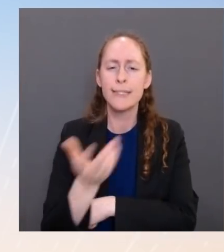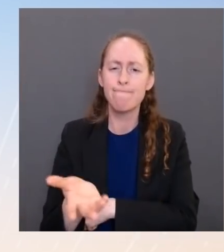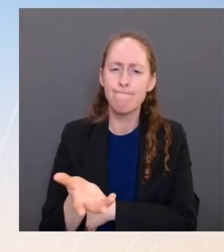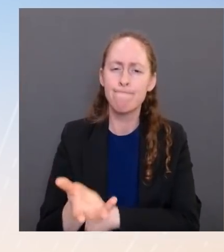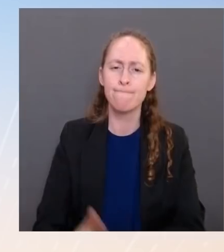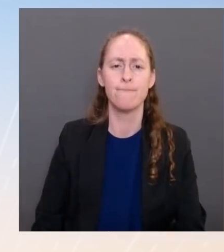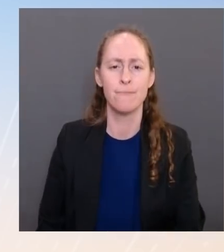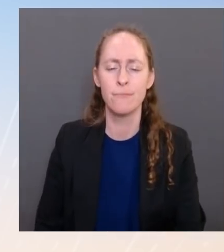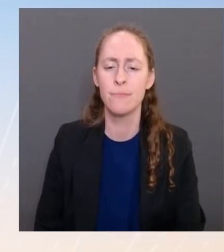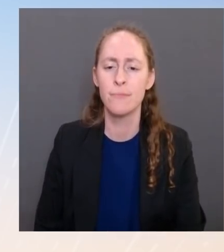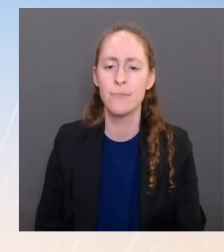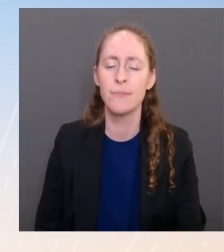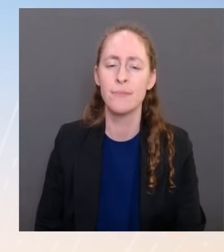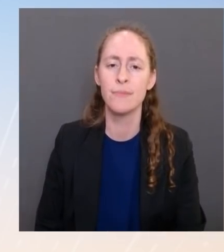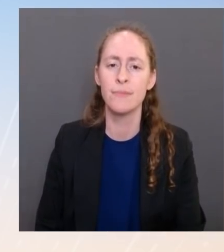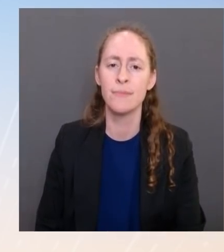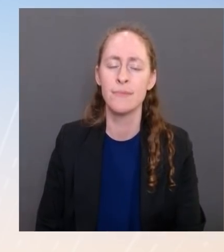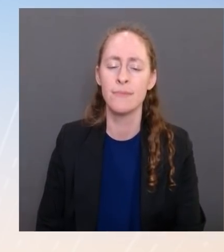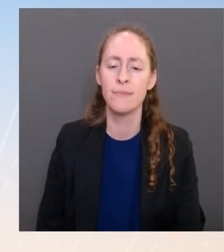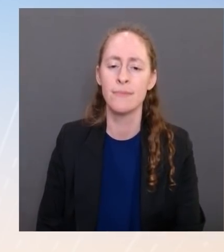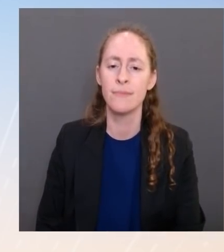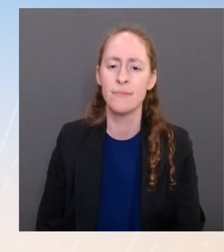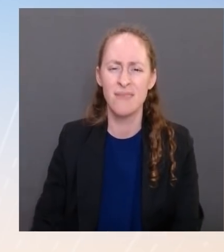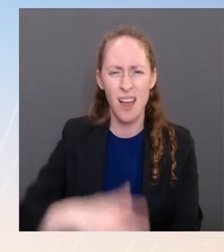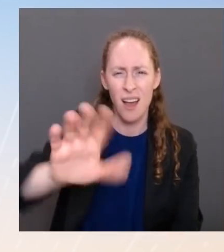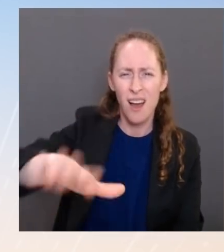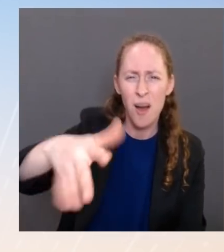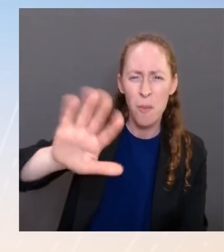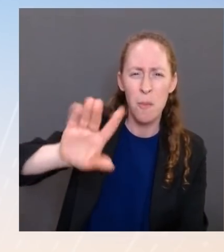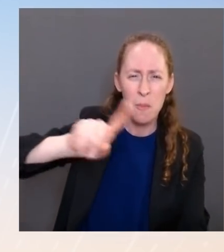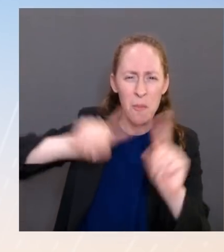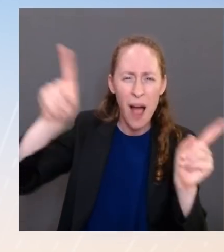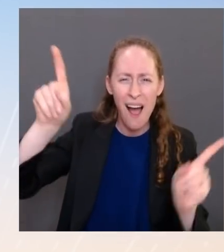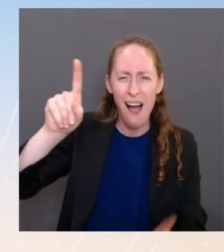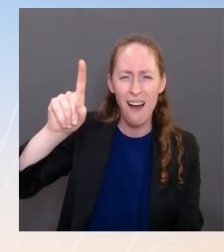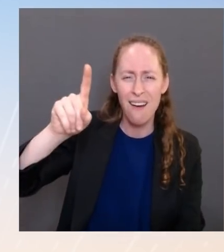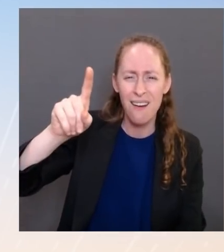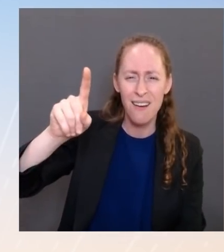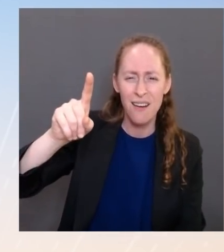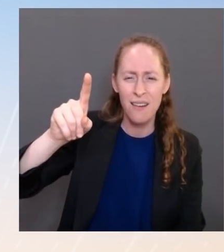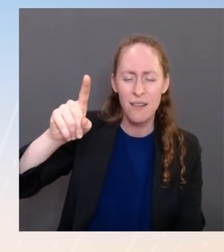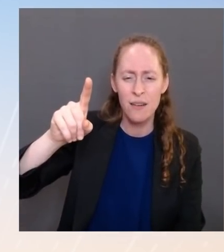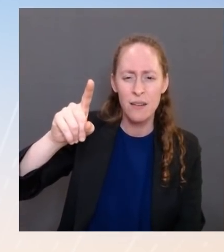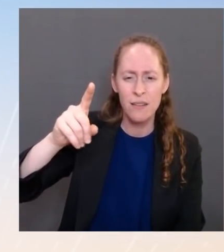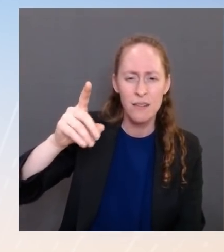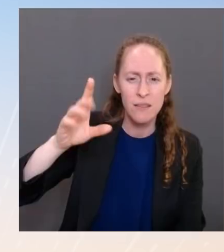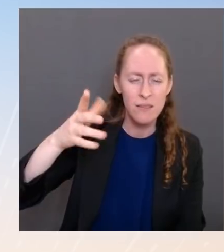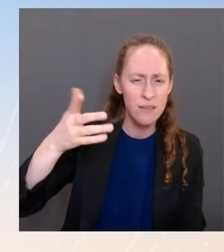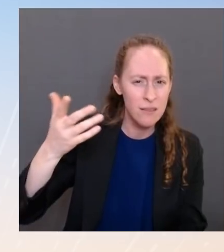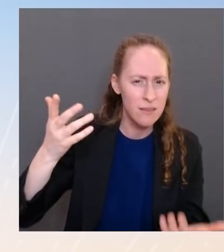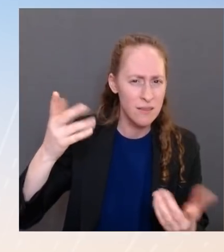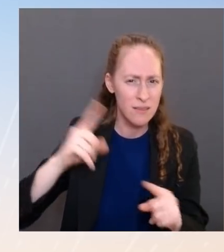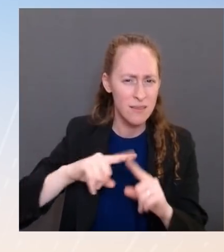Ms. Psaki: He also talked about energy pri- -- the invasion and the impact on energy prices, did he not? The Press: He did. Ms. Psaki: Well, that seems like an important part